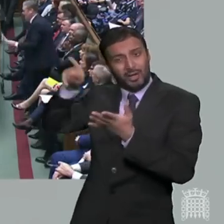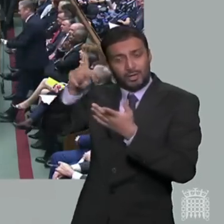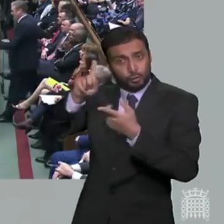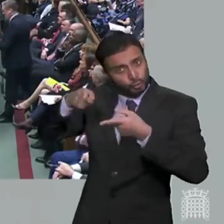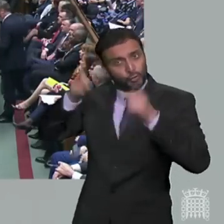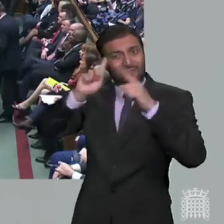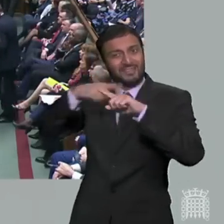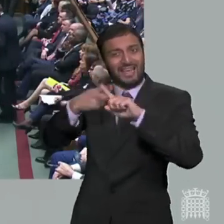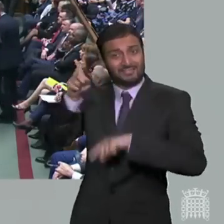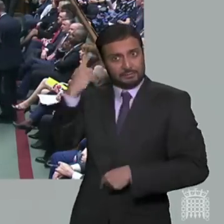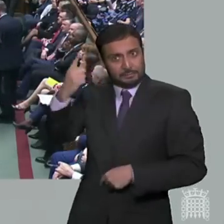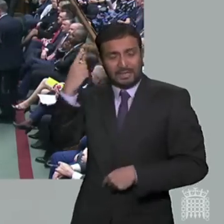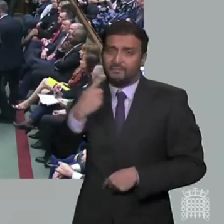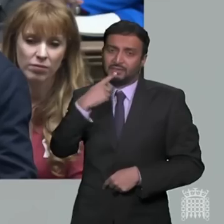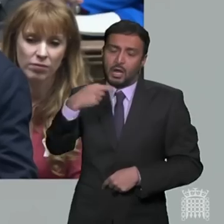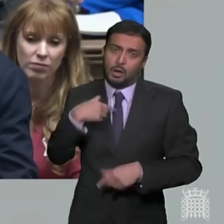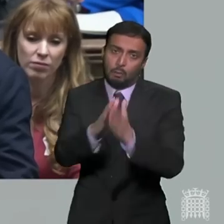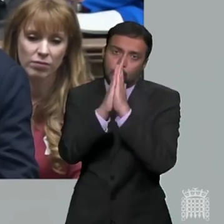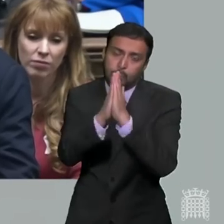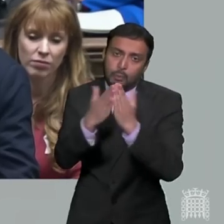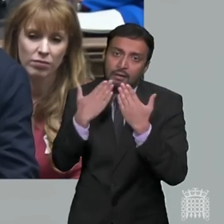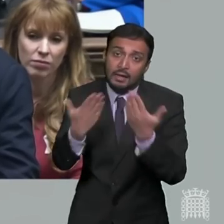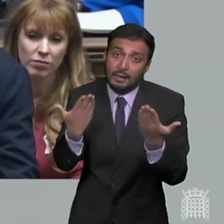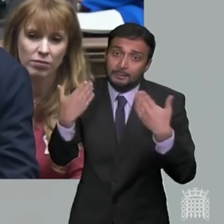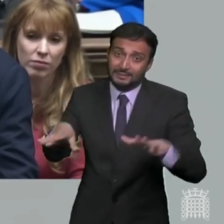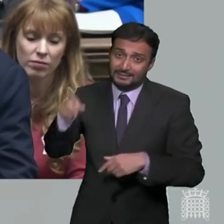Keir Starmer Scrapping the non-dom status would allow us